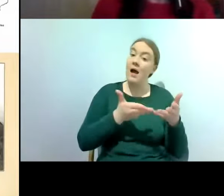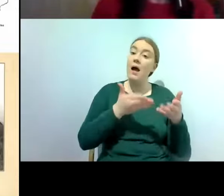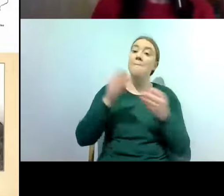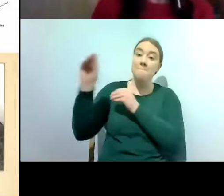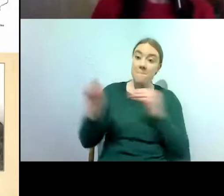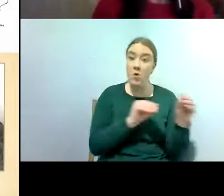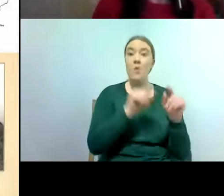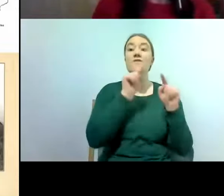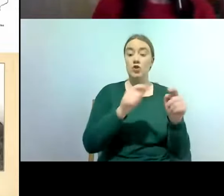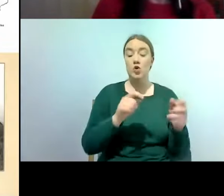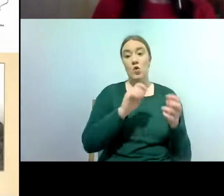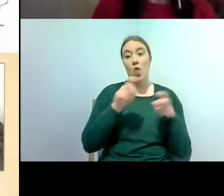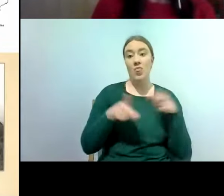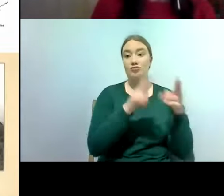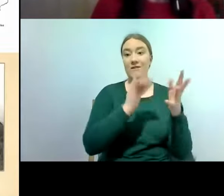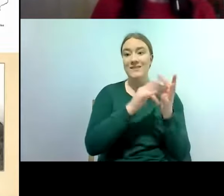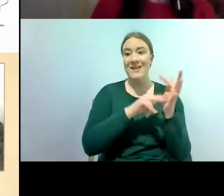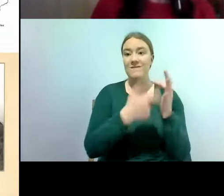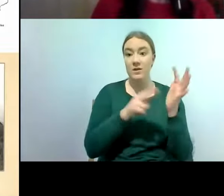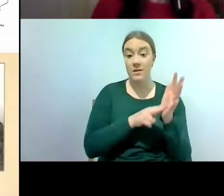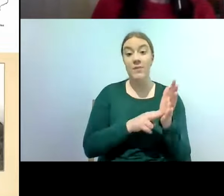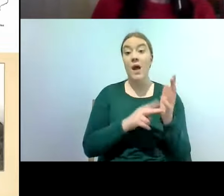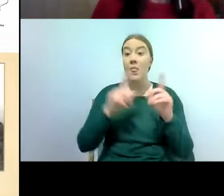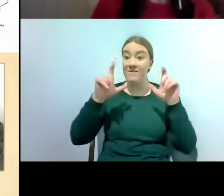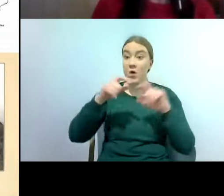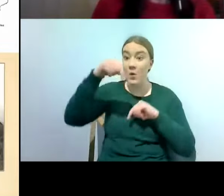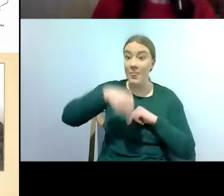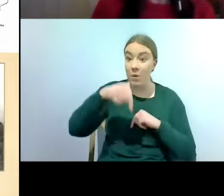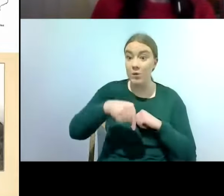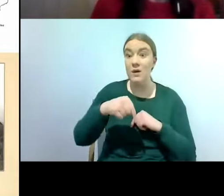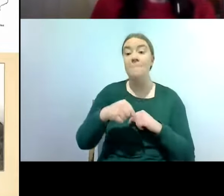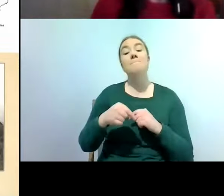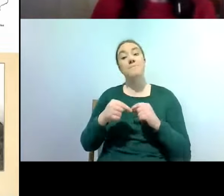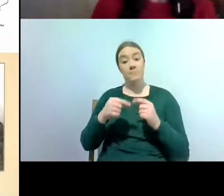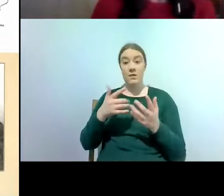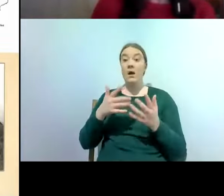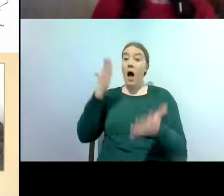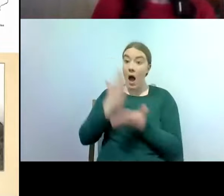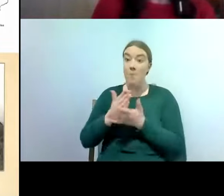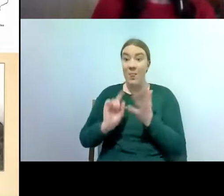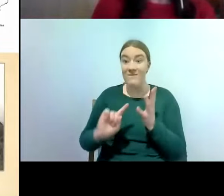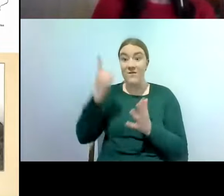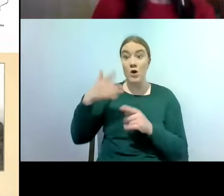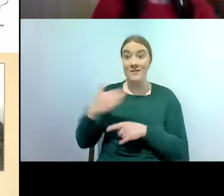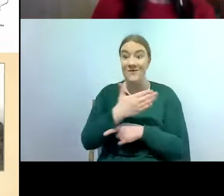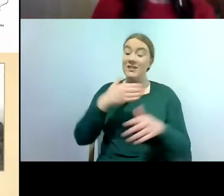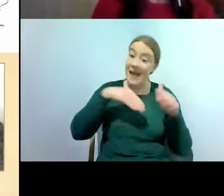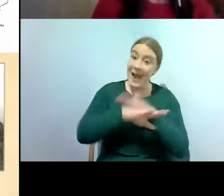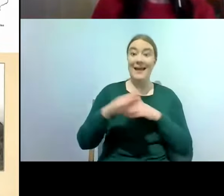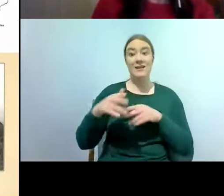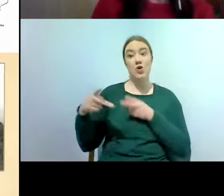river severn so it was one of 500 fish and they were brought to provide an angling opportunity